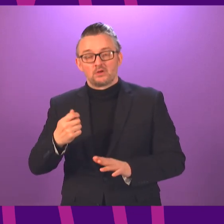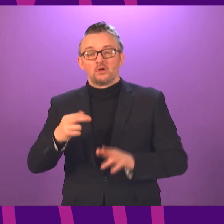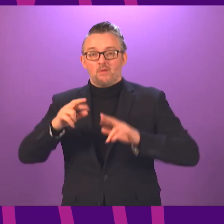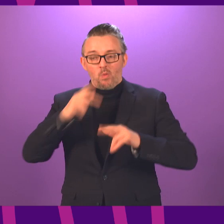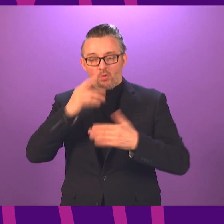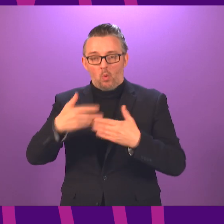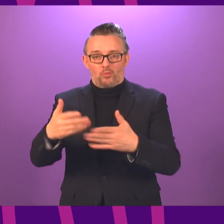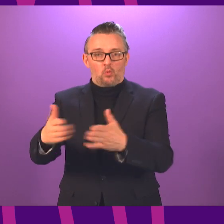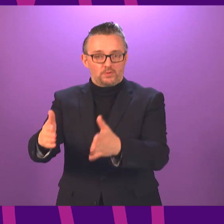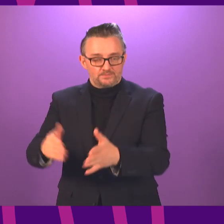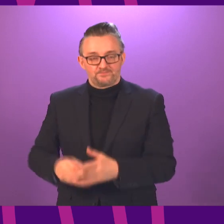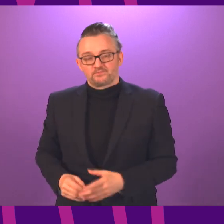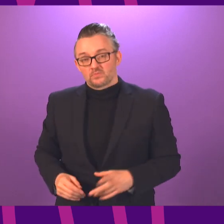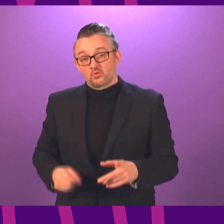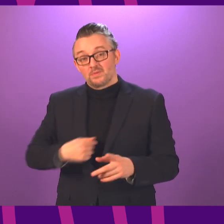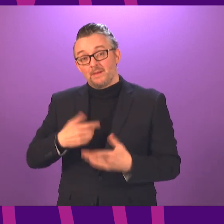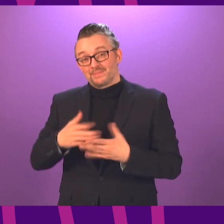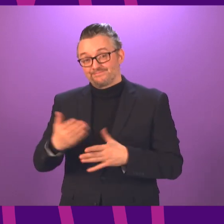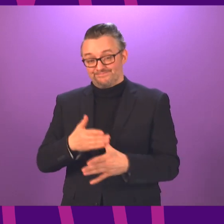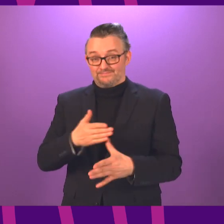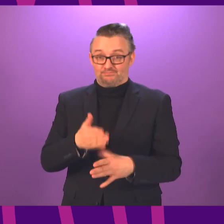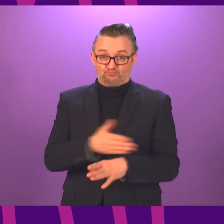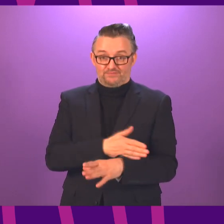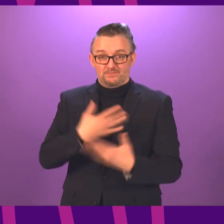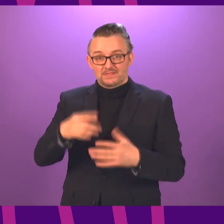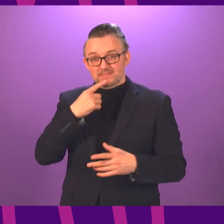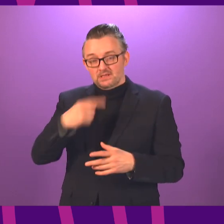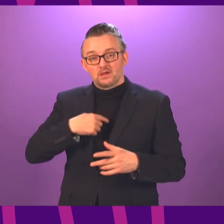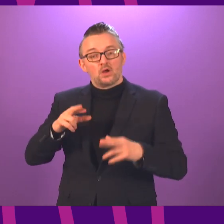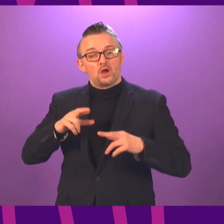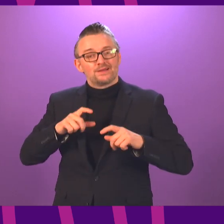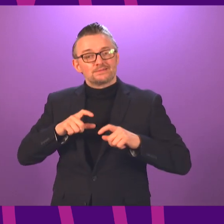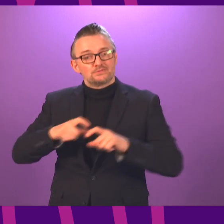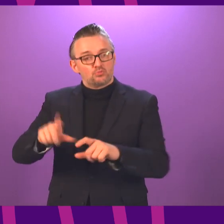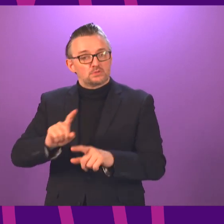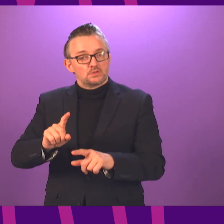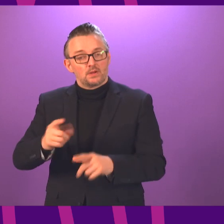I set out in my opening remarks that we intend to continue the business support that is available